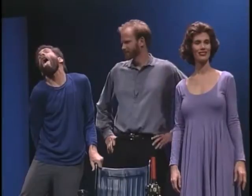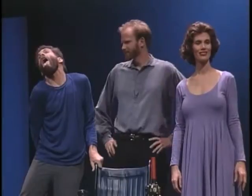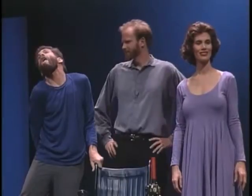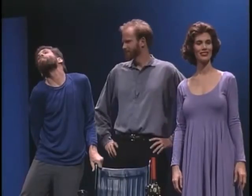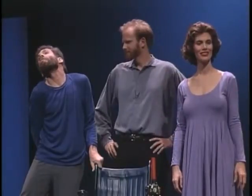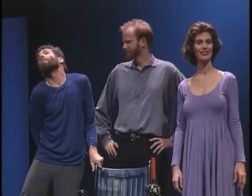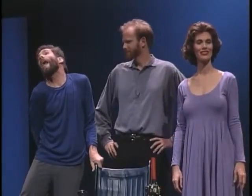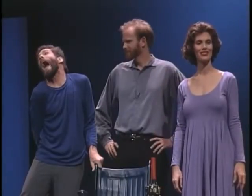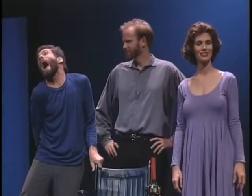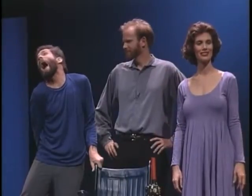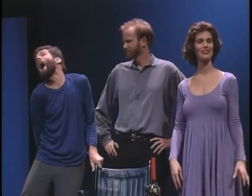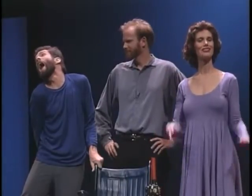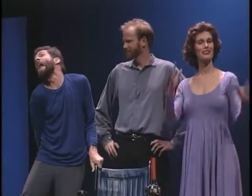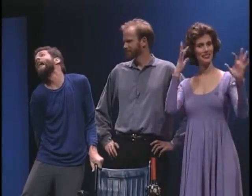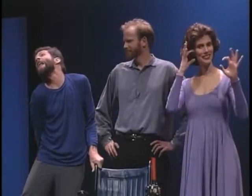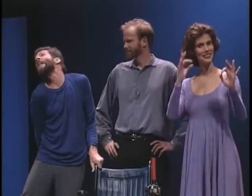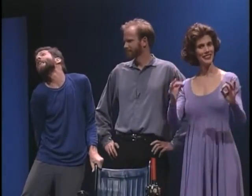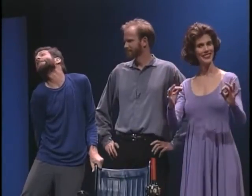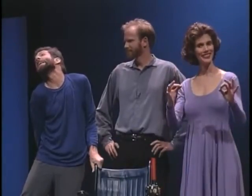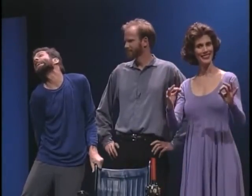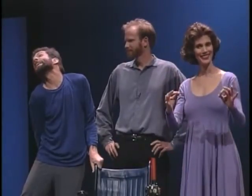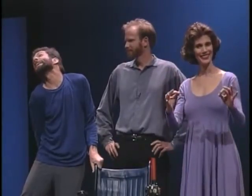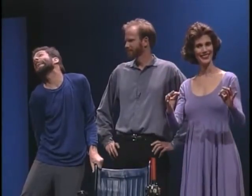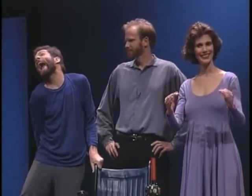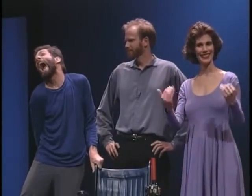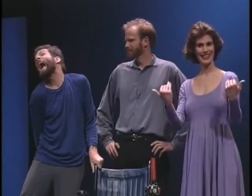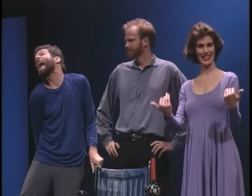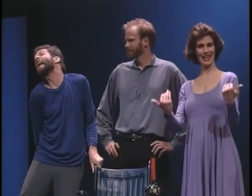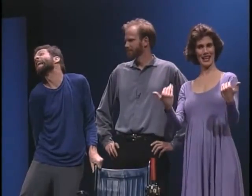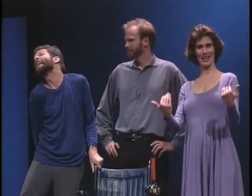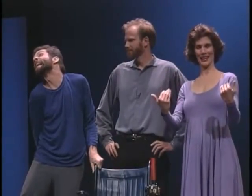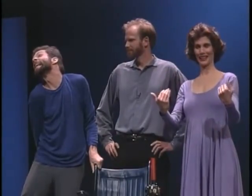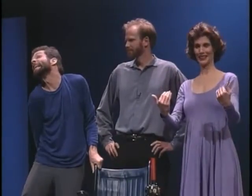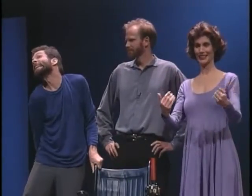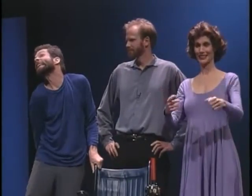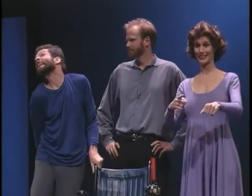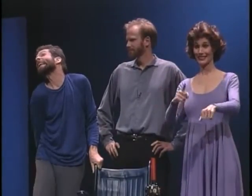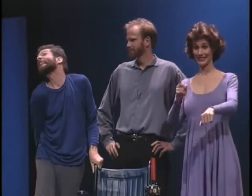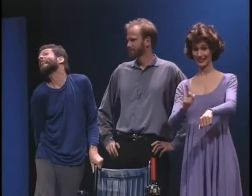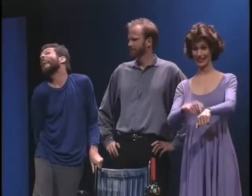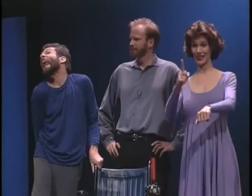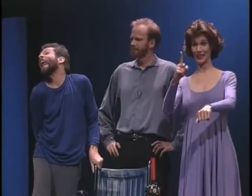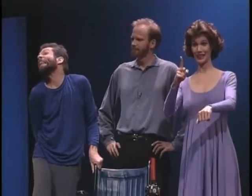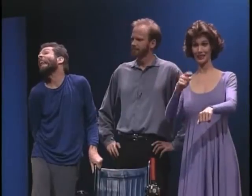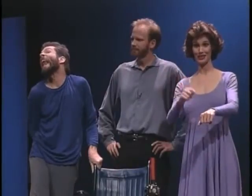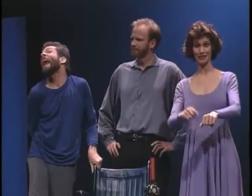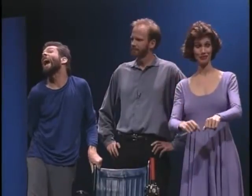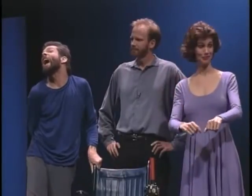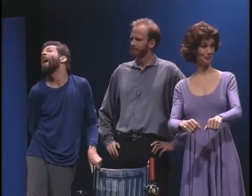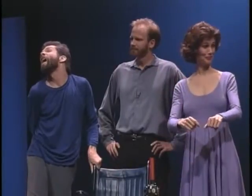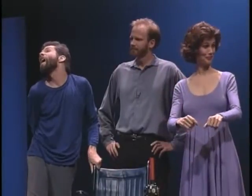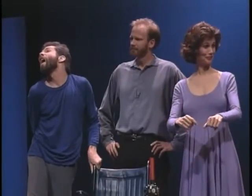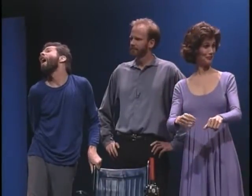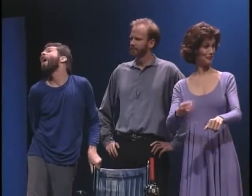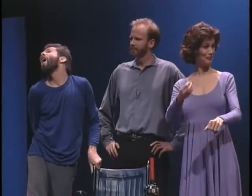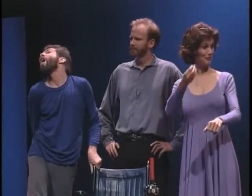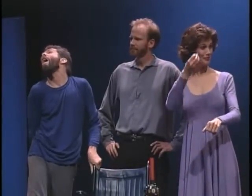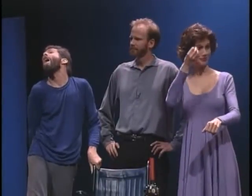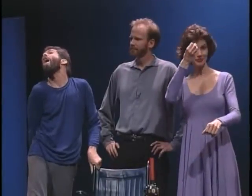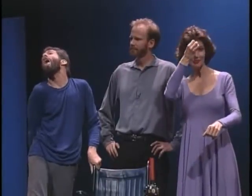now 9/5 chef